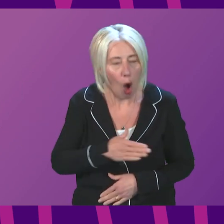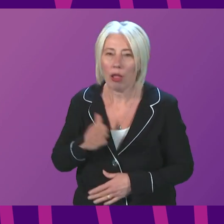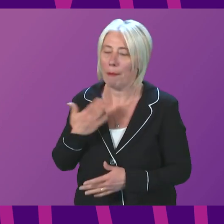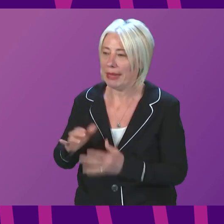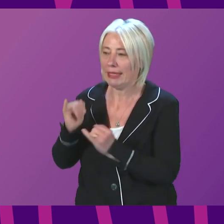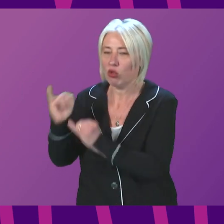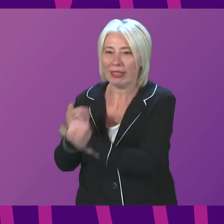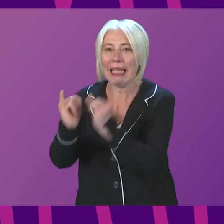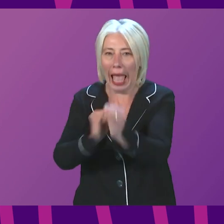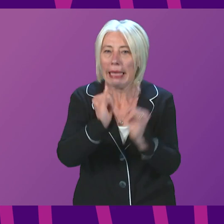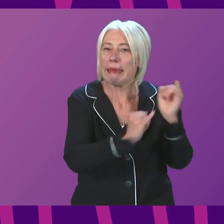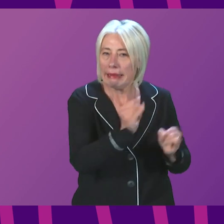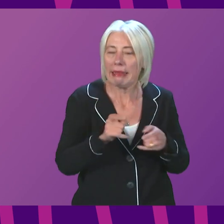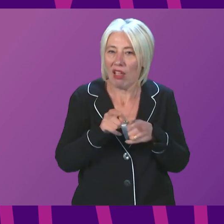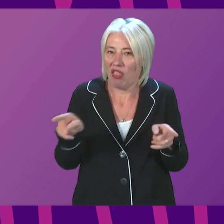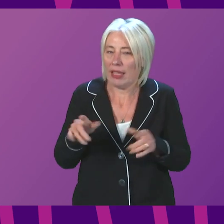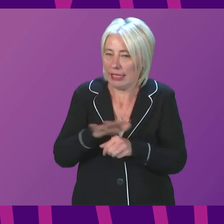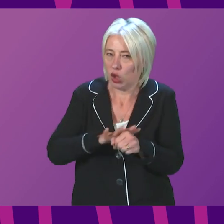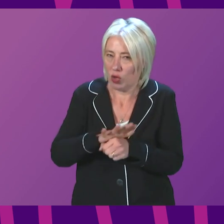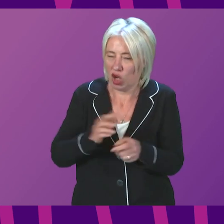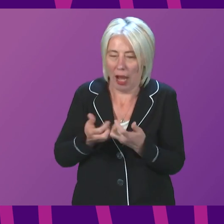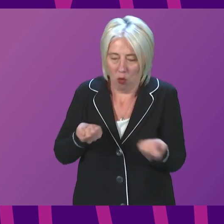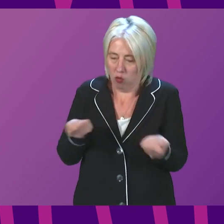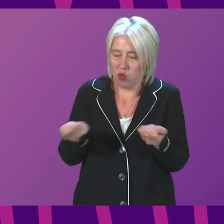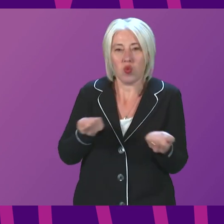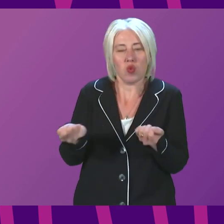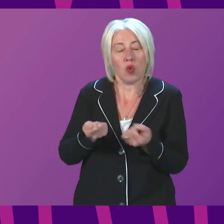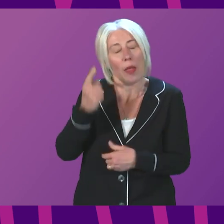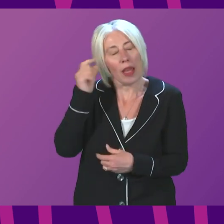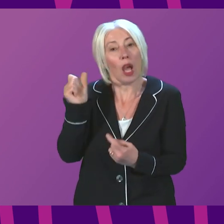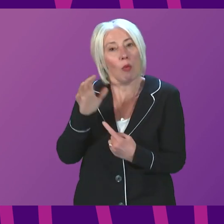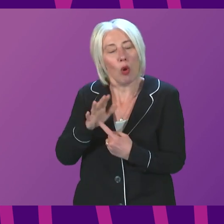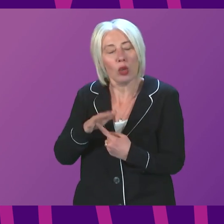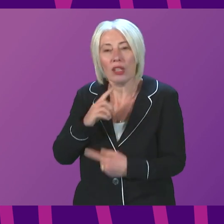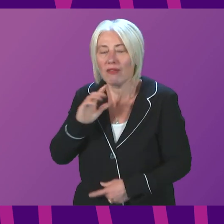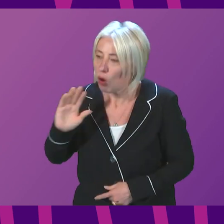for their handling of matters. It is important for all of us, but I will speak only for myself.